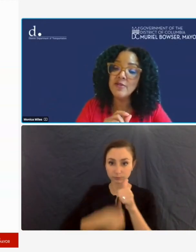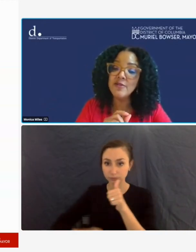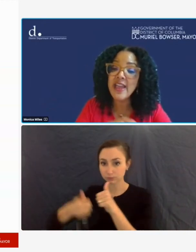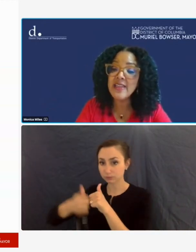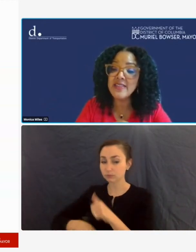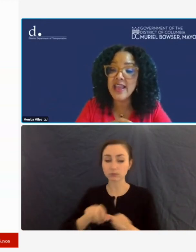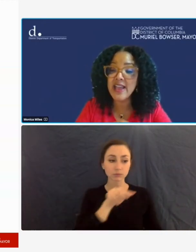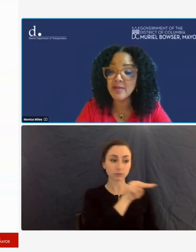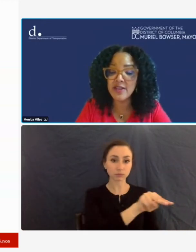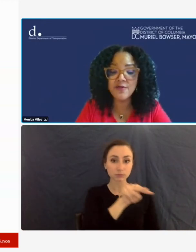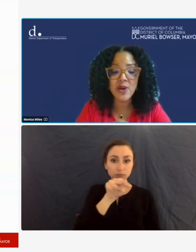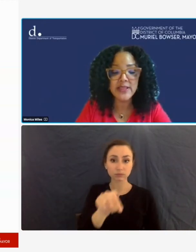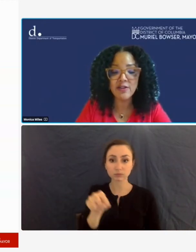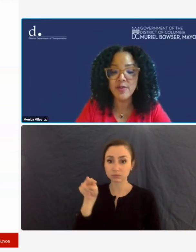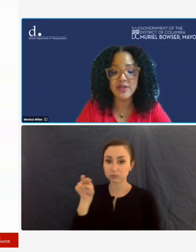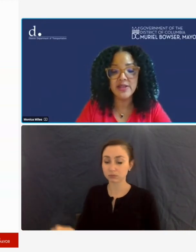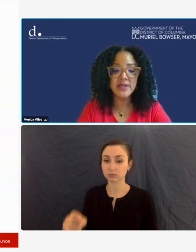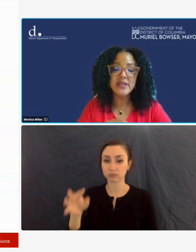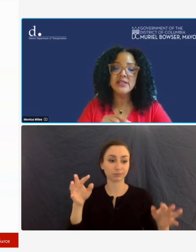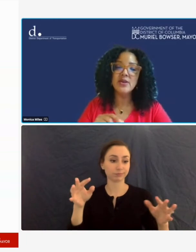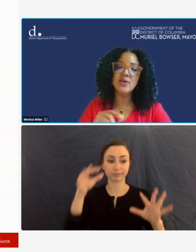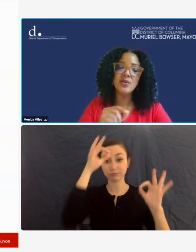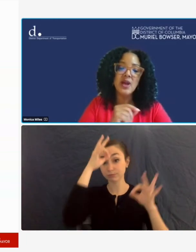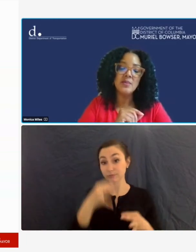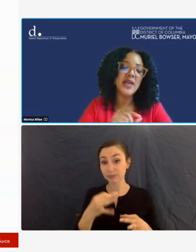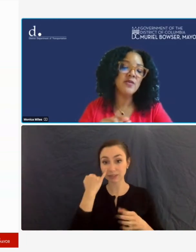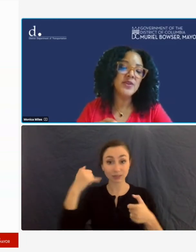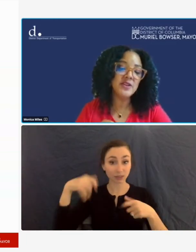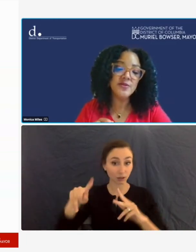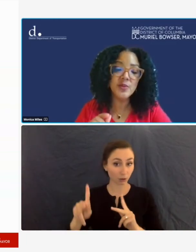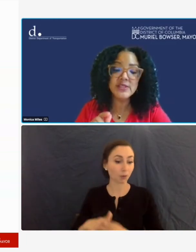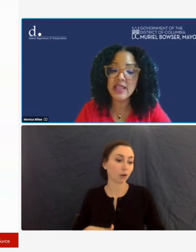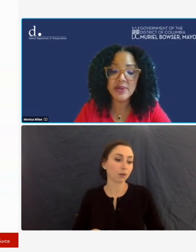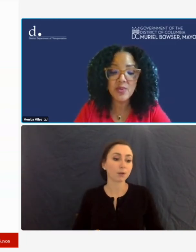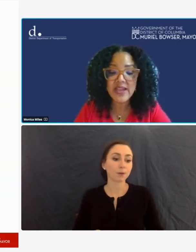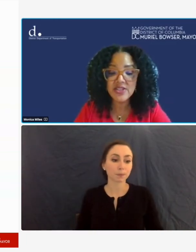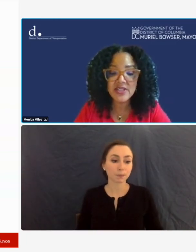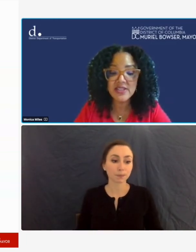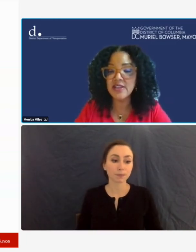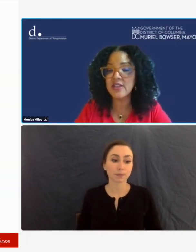vet the element for allowability so um that would be salary and wages it could be the